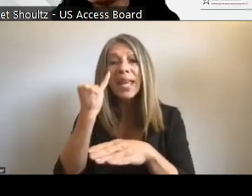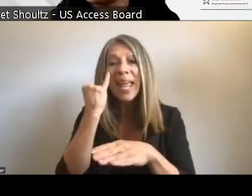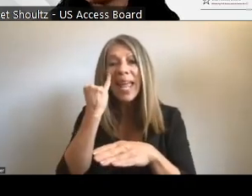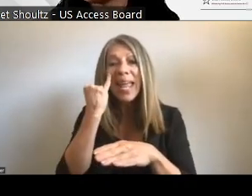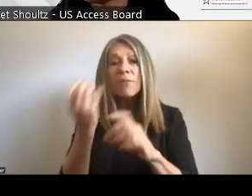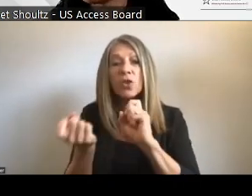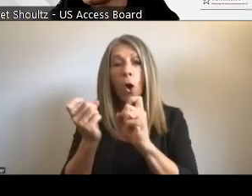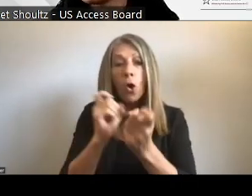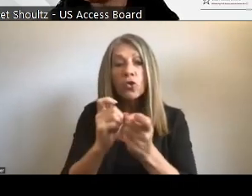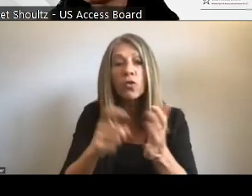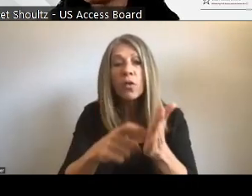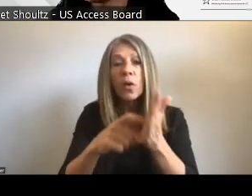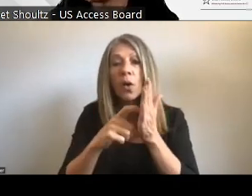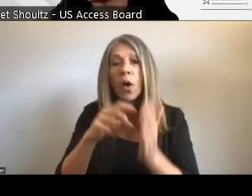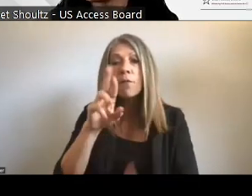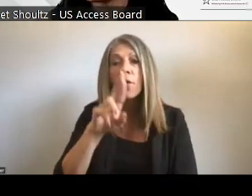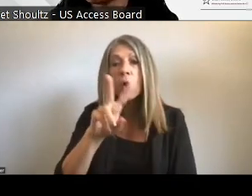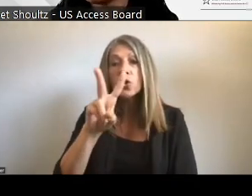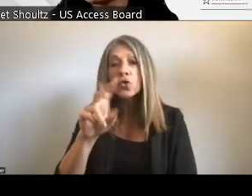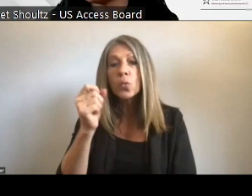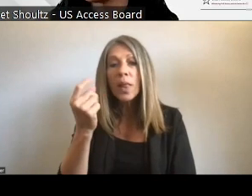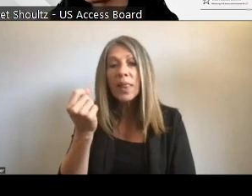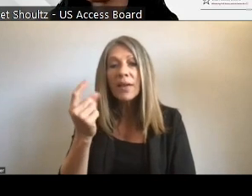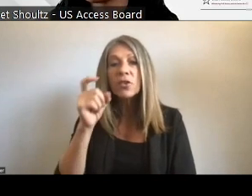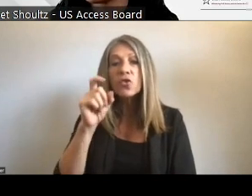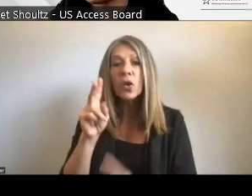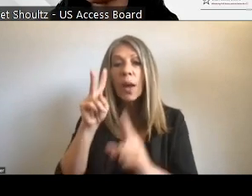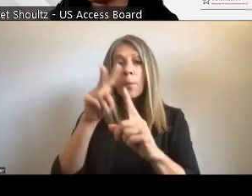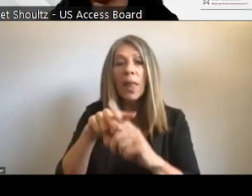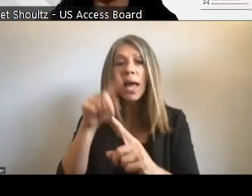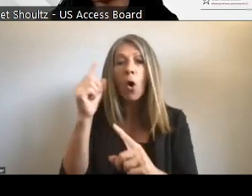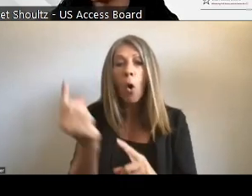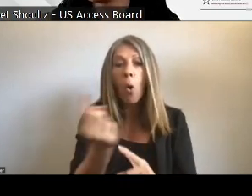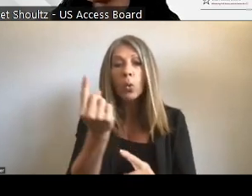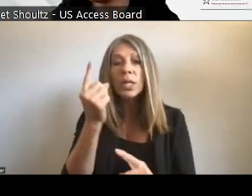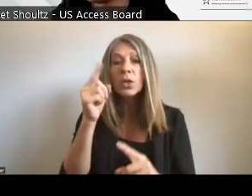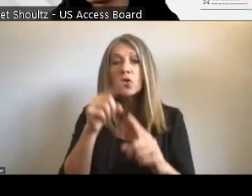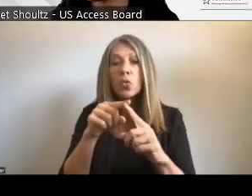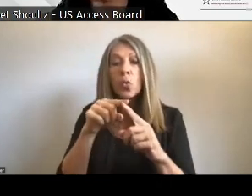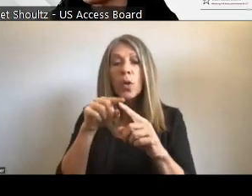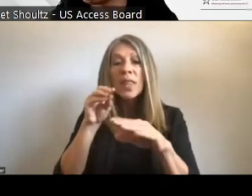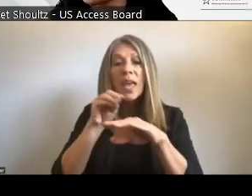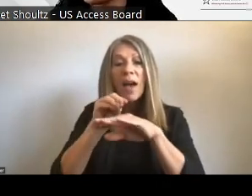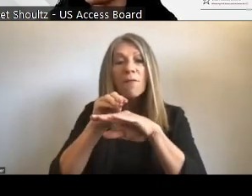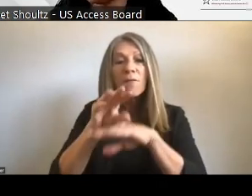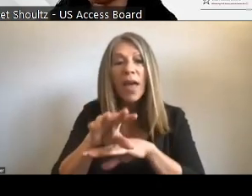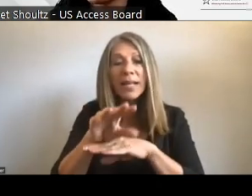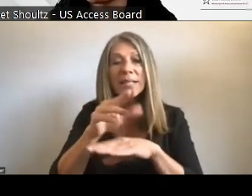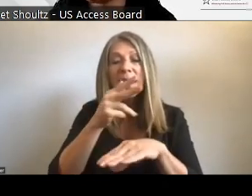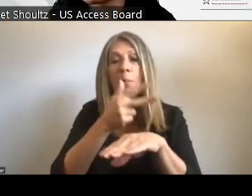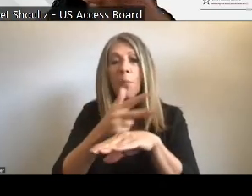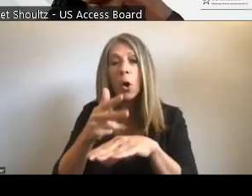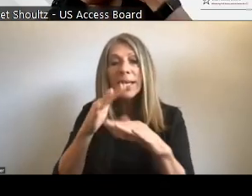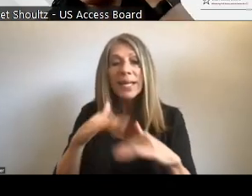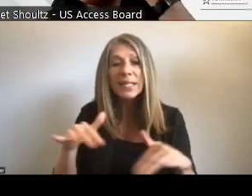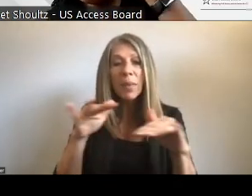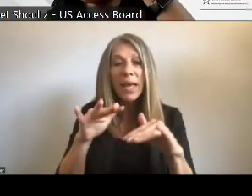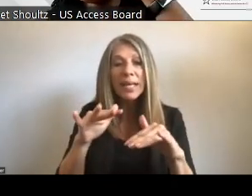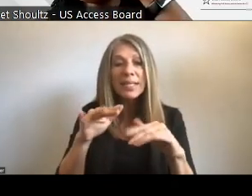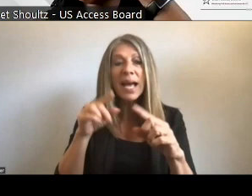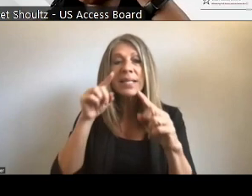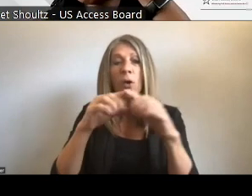the requirements of R211 shall apply only to the affected parking spaces until the